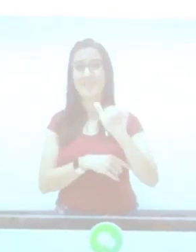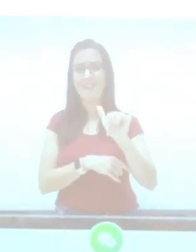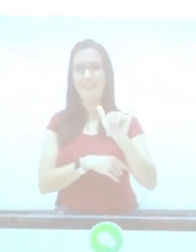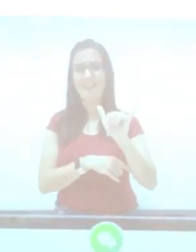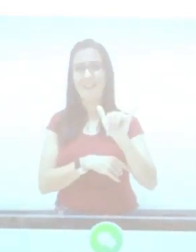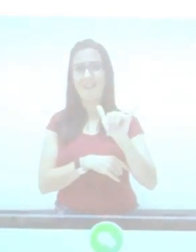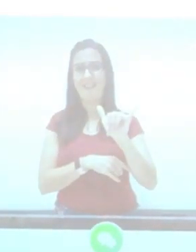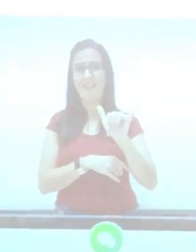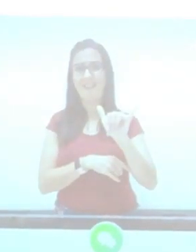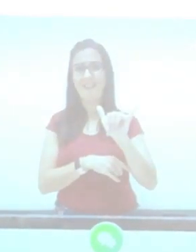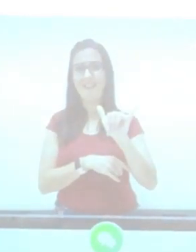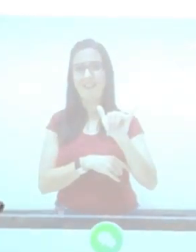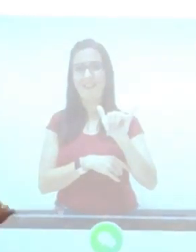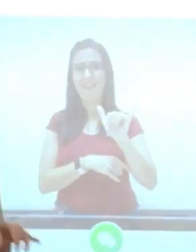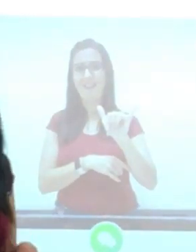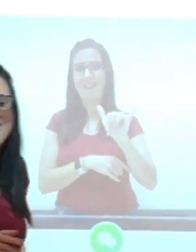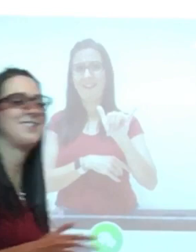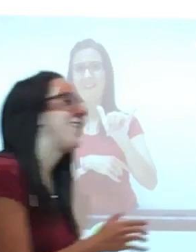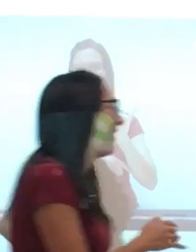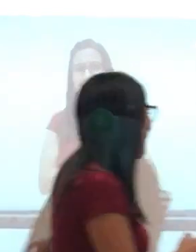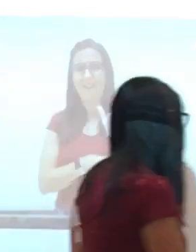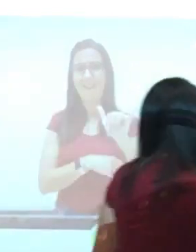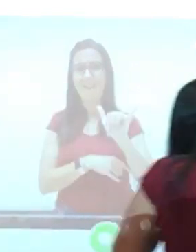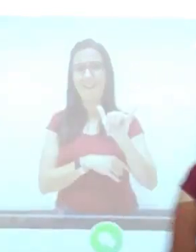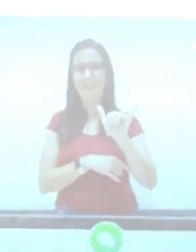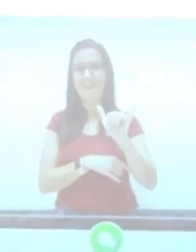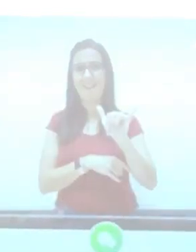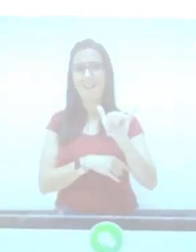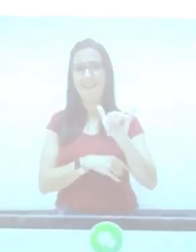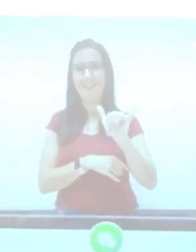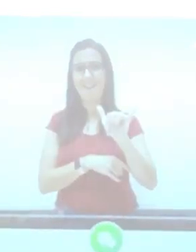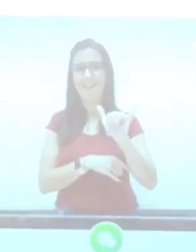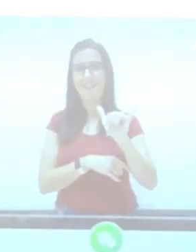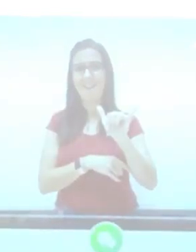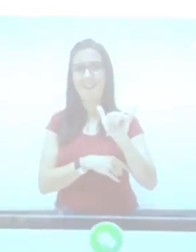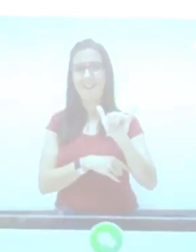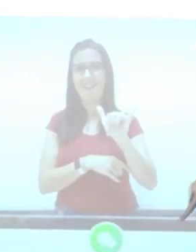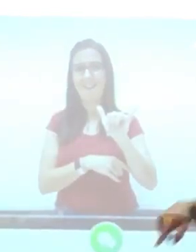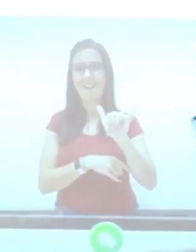Whoa... too fast! Sorry! I was speeding it up instead of slowing it down. There we go.